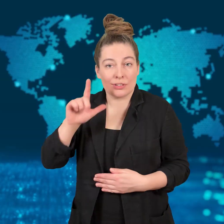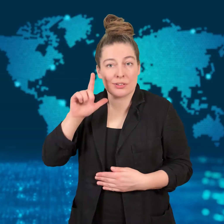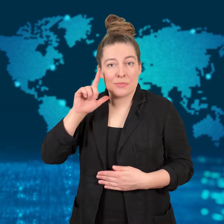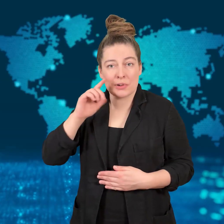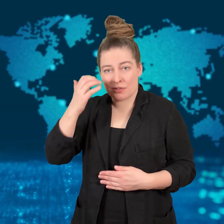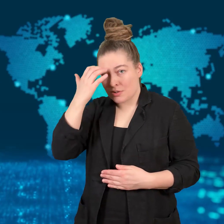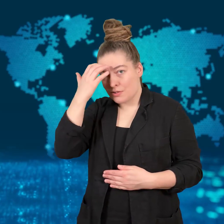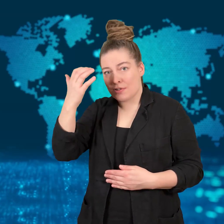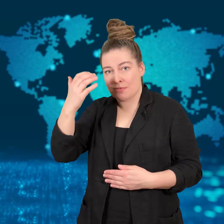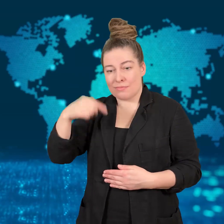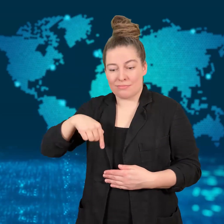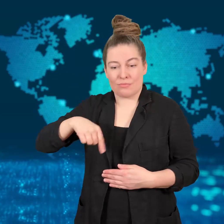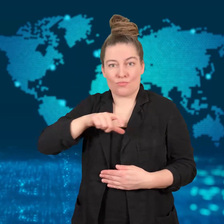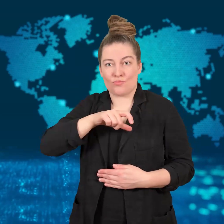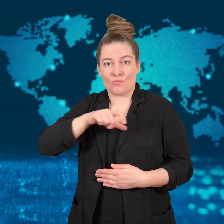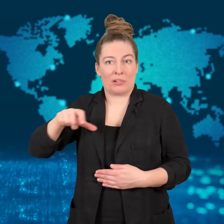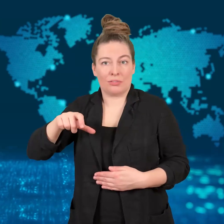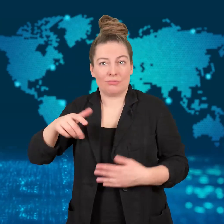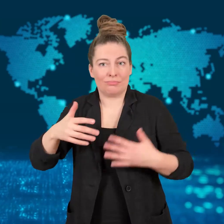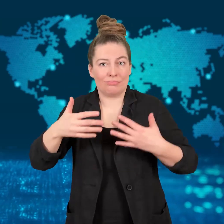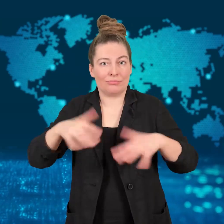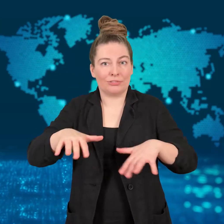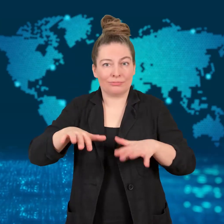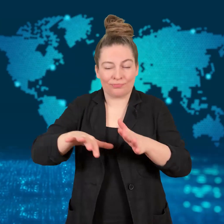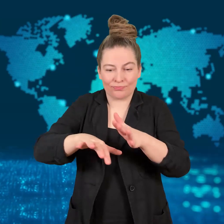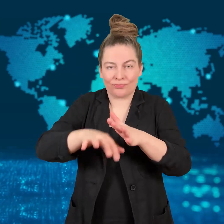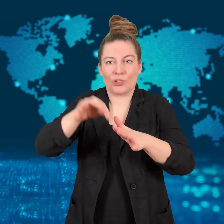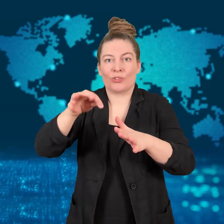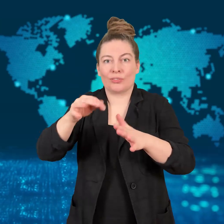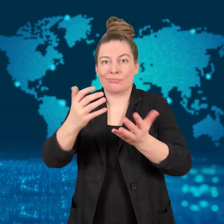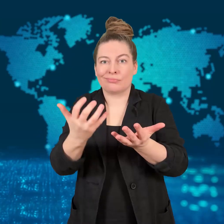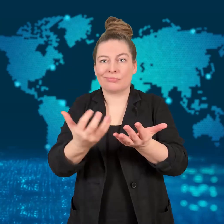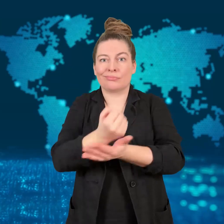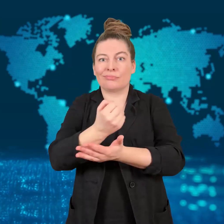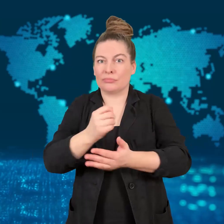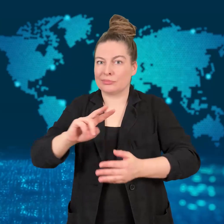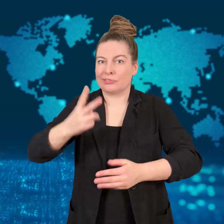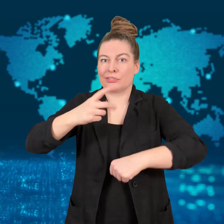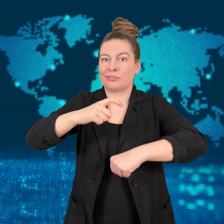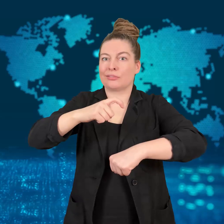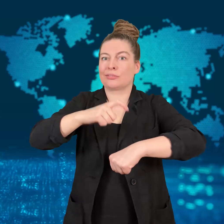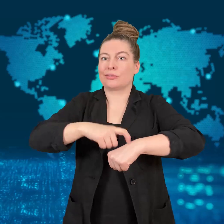[MONIKA]: Libyan authorities uncovered